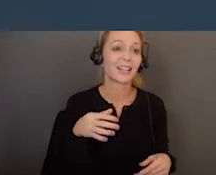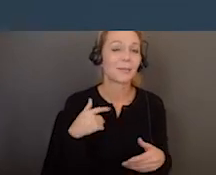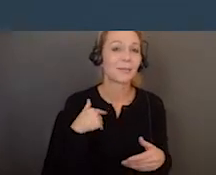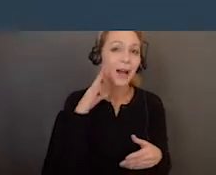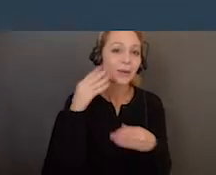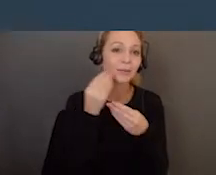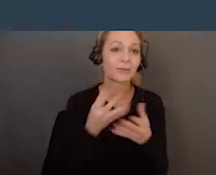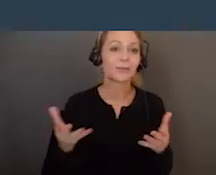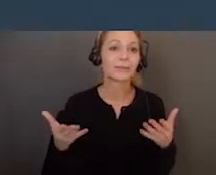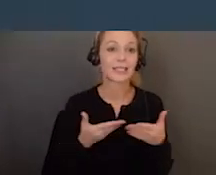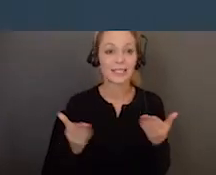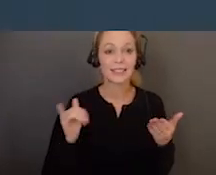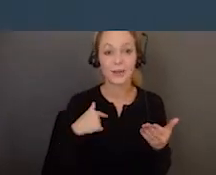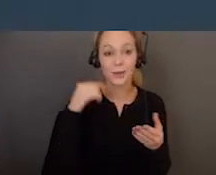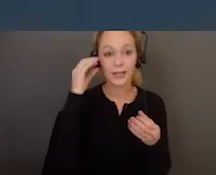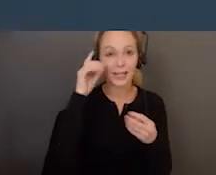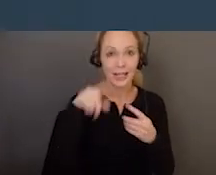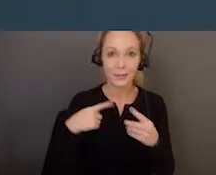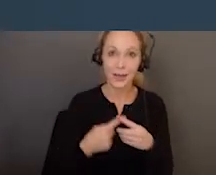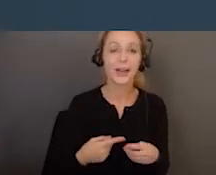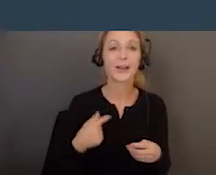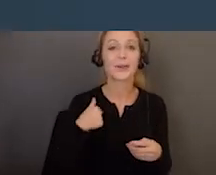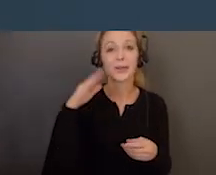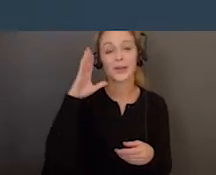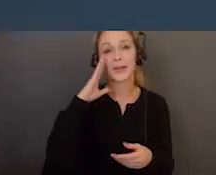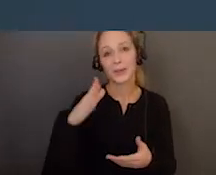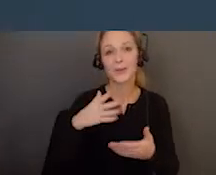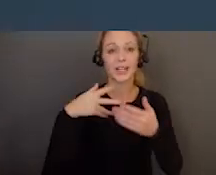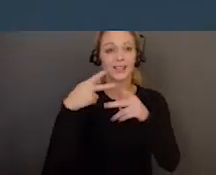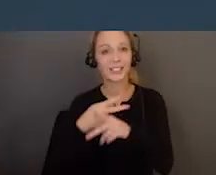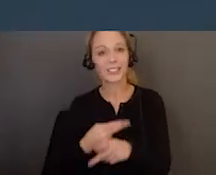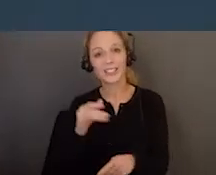SO FIRST WE'RE GOING TO BE FURTHER FLESHING OUT THIS